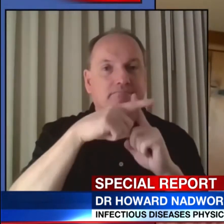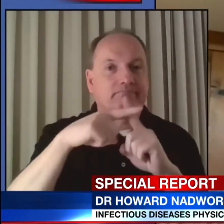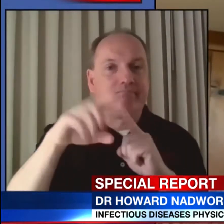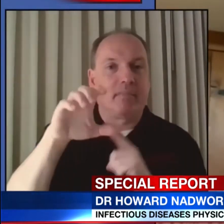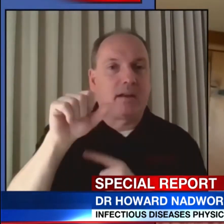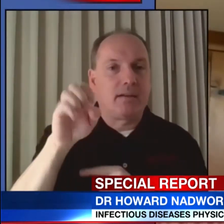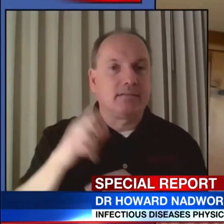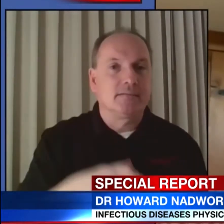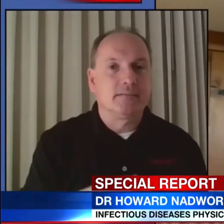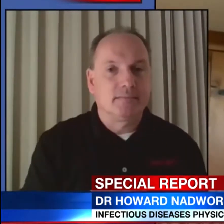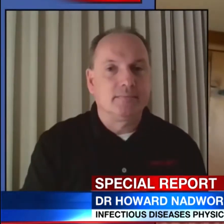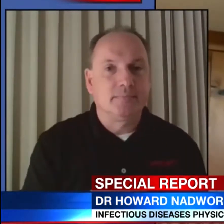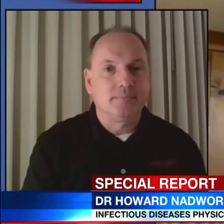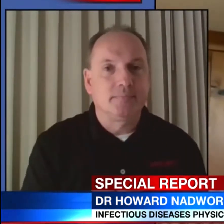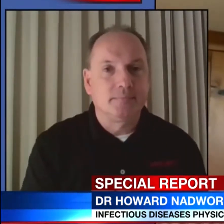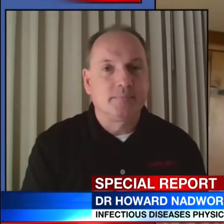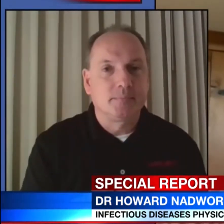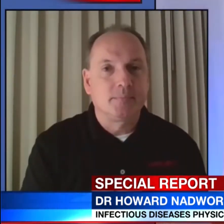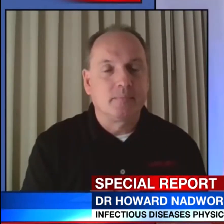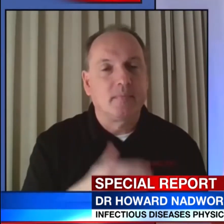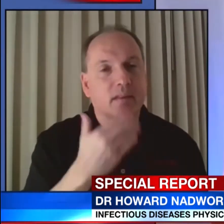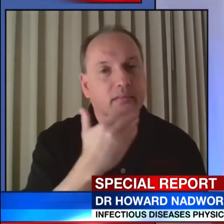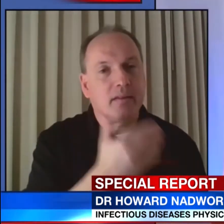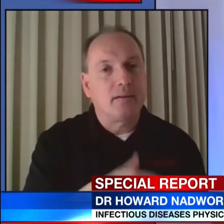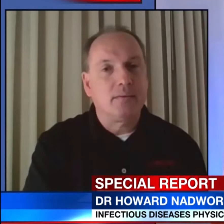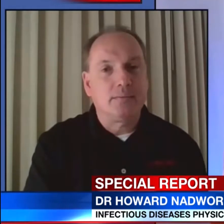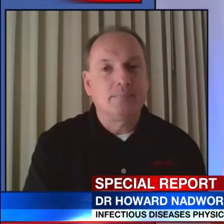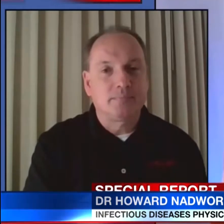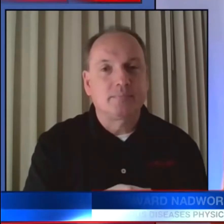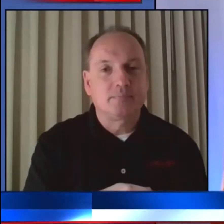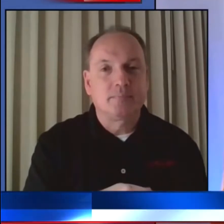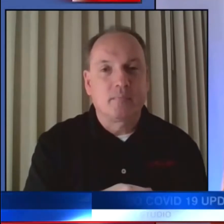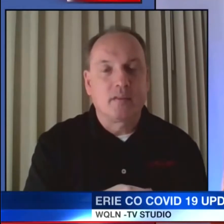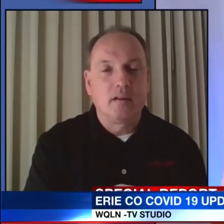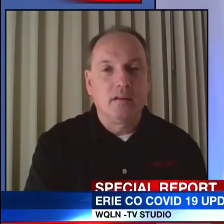VICTORY. EVEN IF WE SEE AN INCREASE IN CASES.